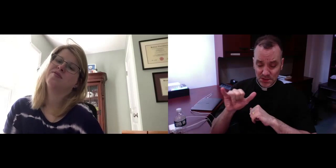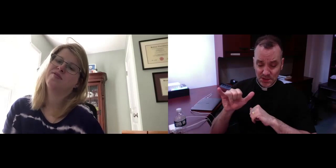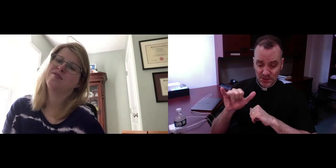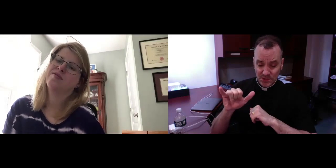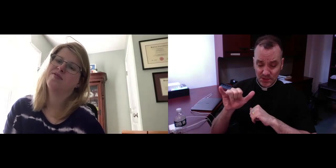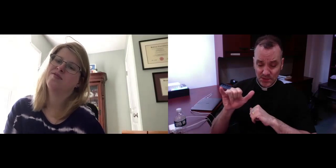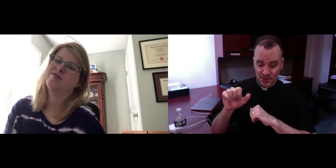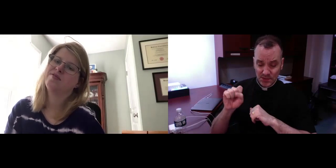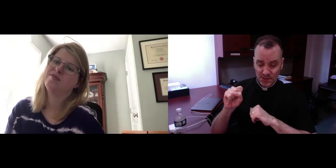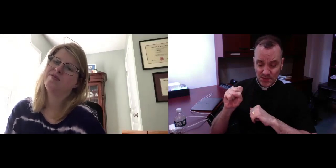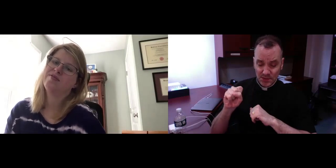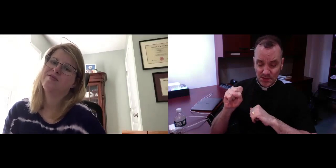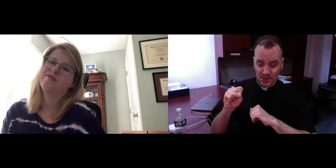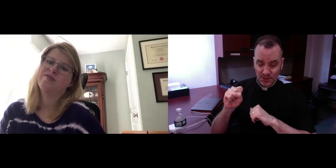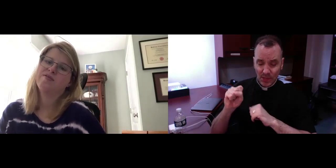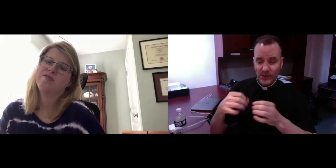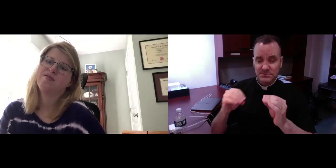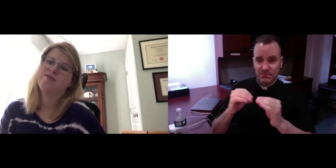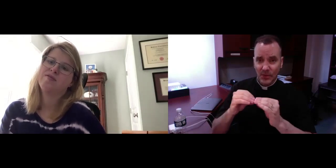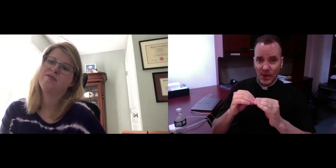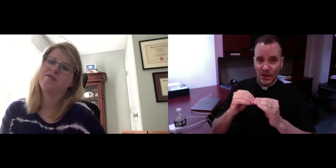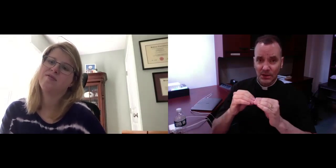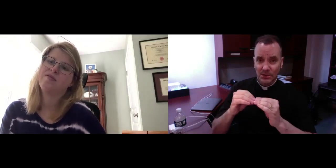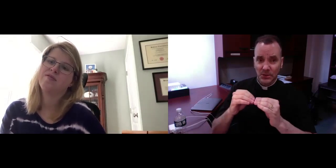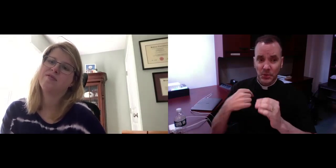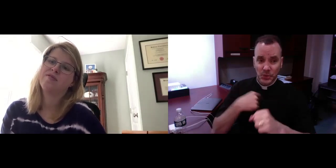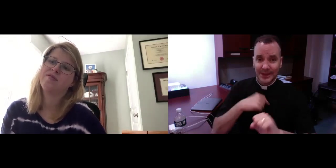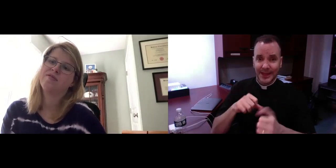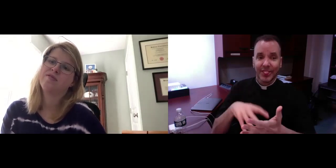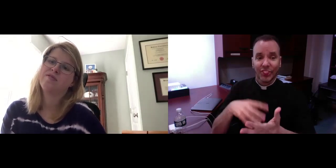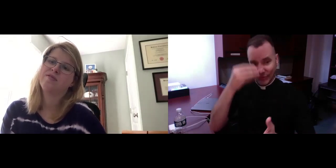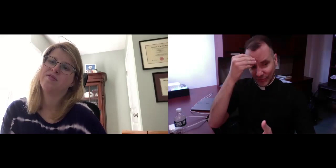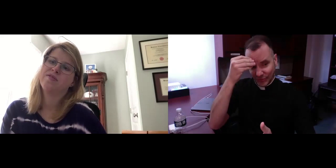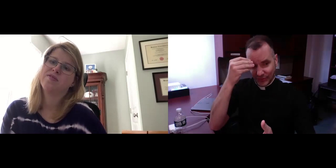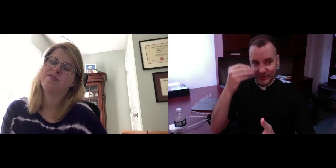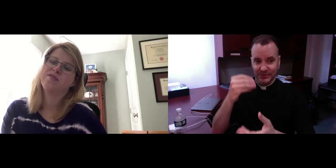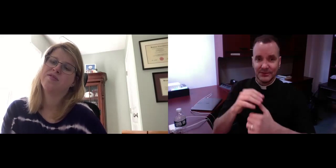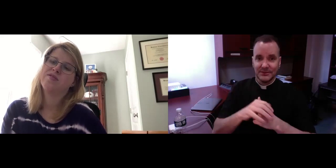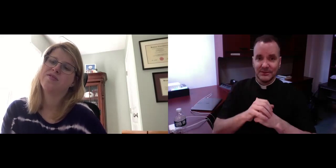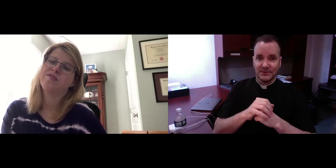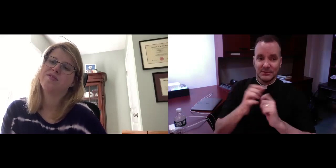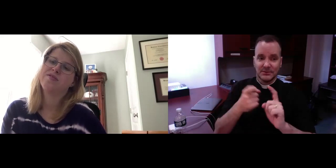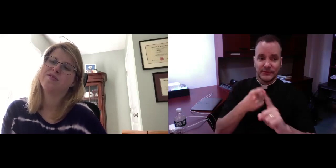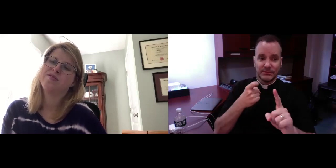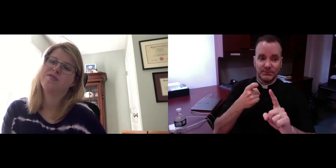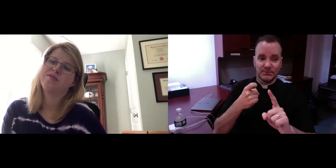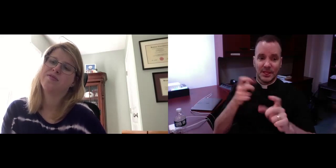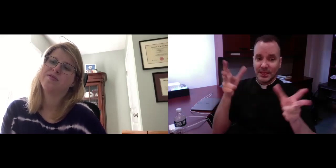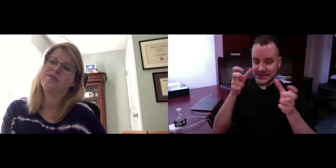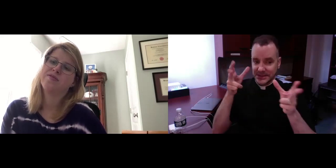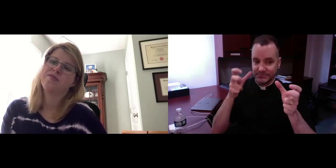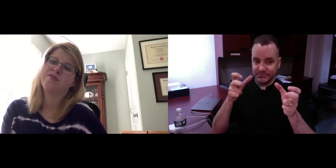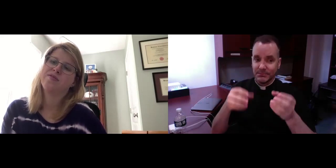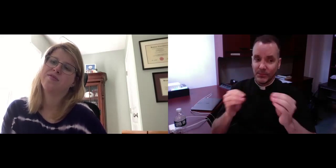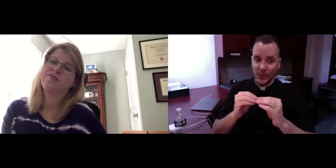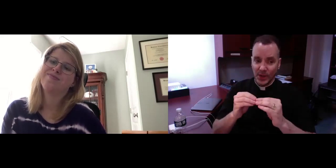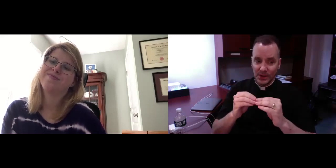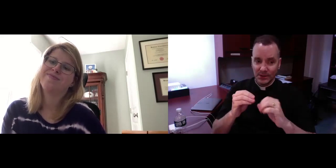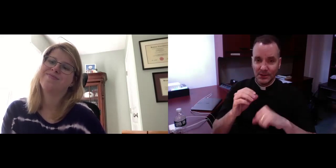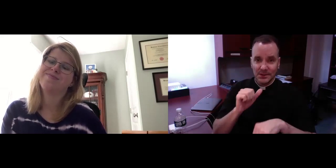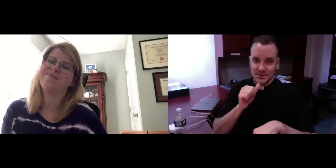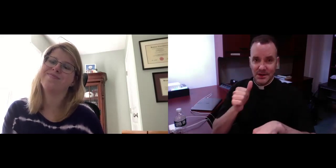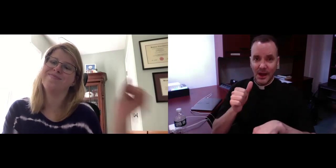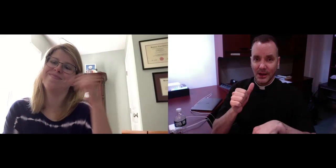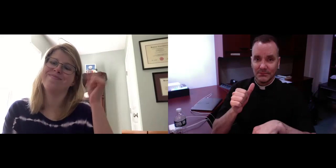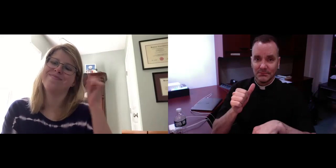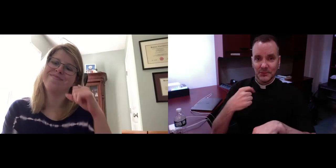(Fr. Shawn): Right there's so much more that we can learn from each other